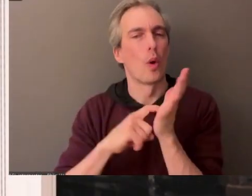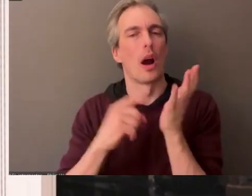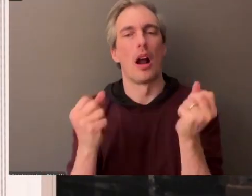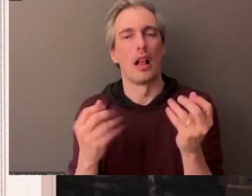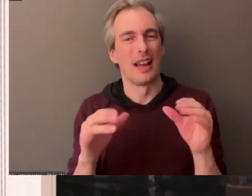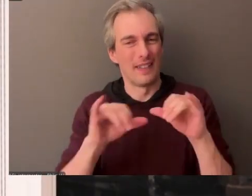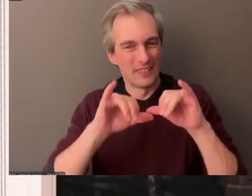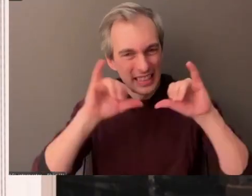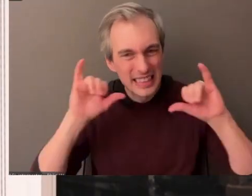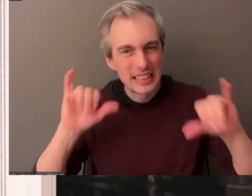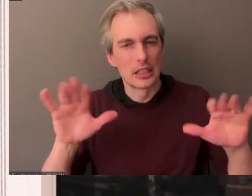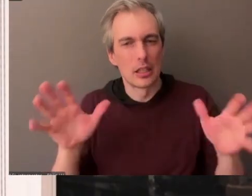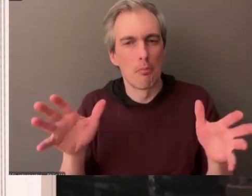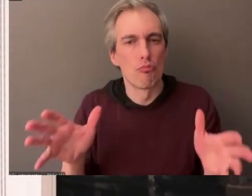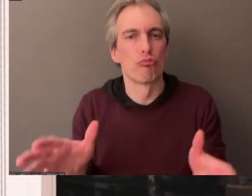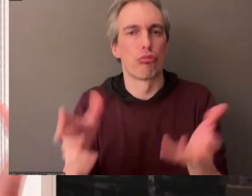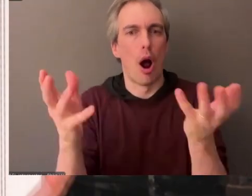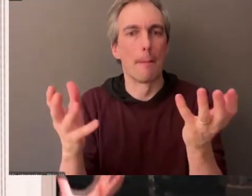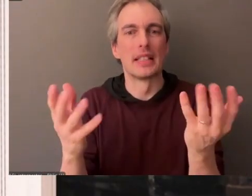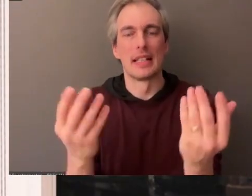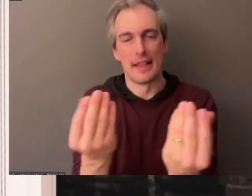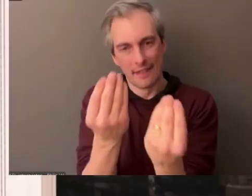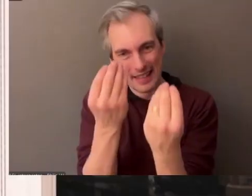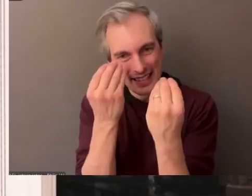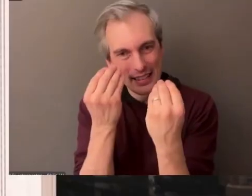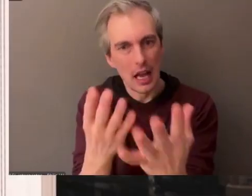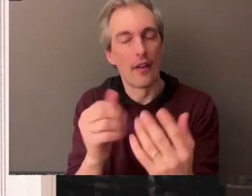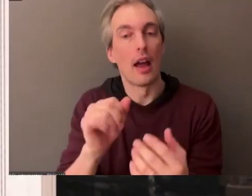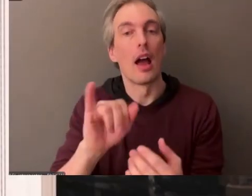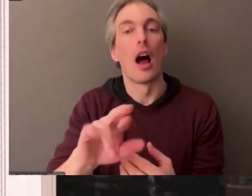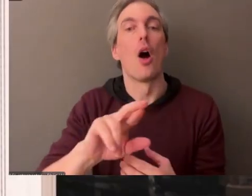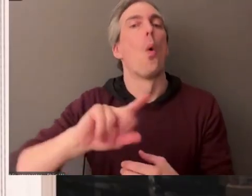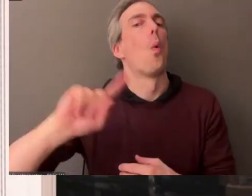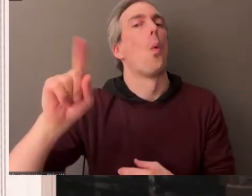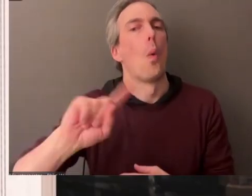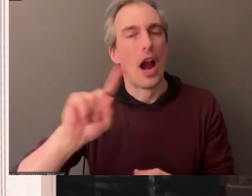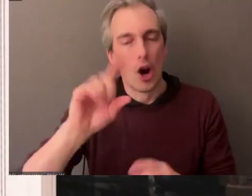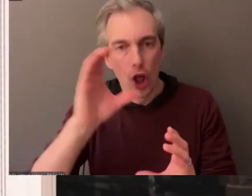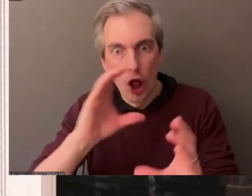Because if it takes the... The whole of the internet... And tries to do that...